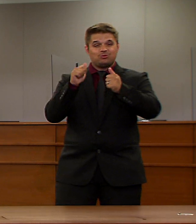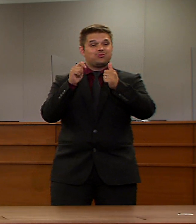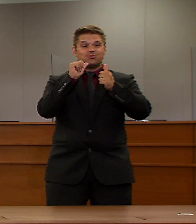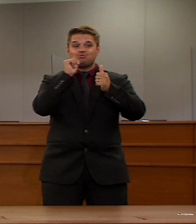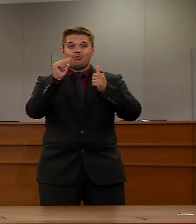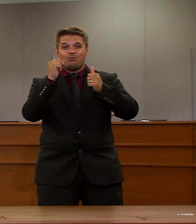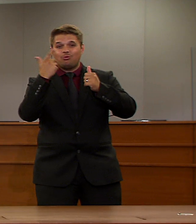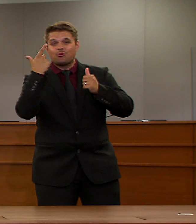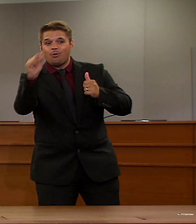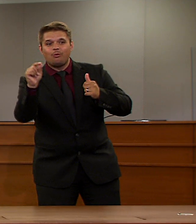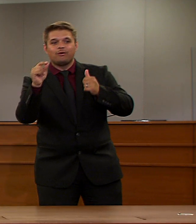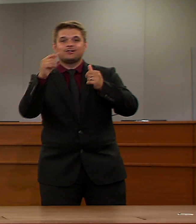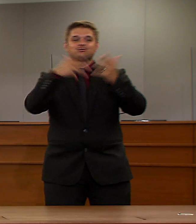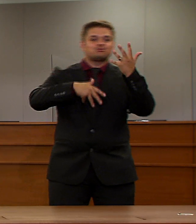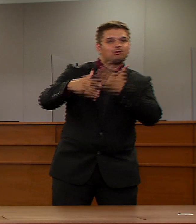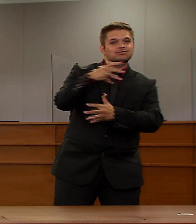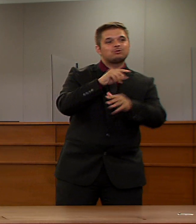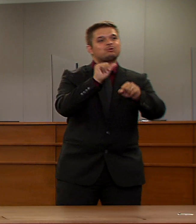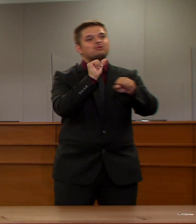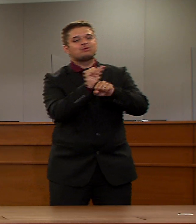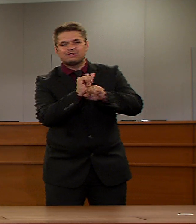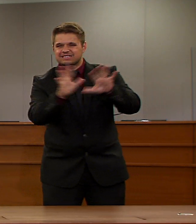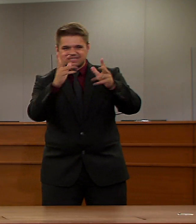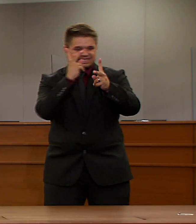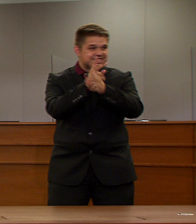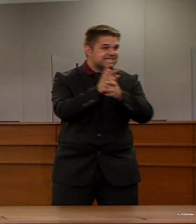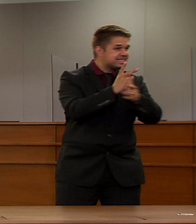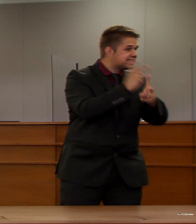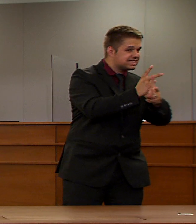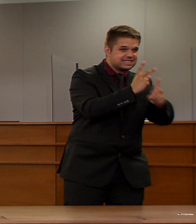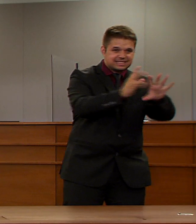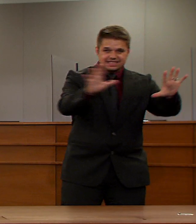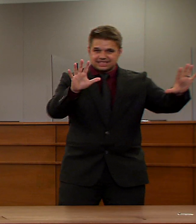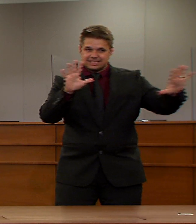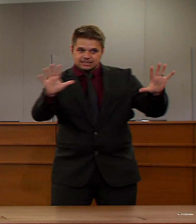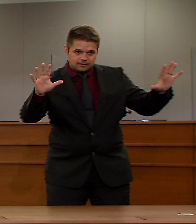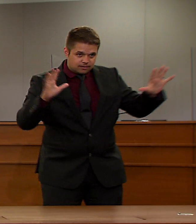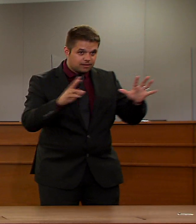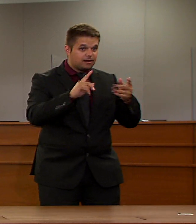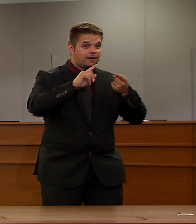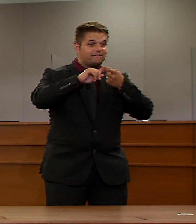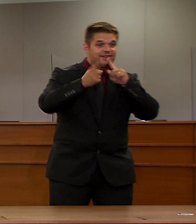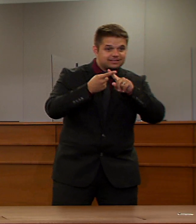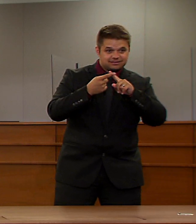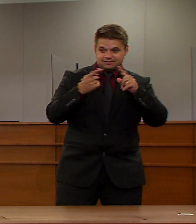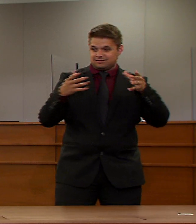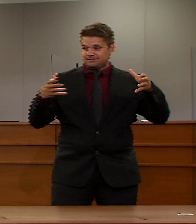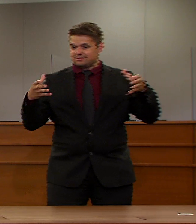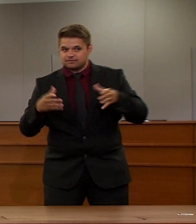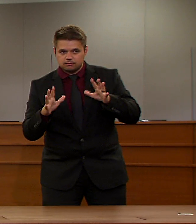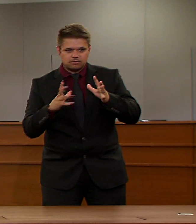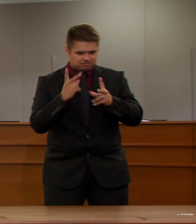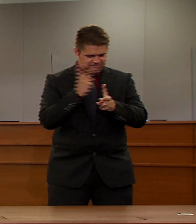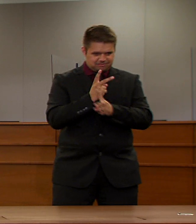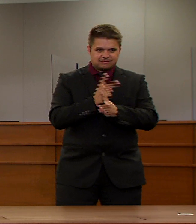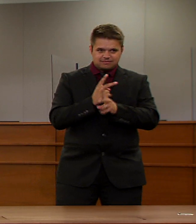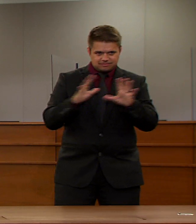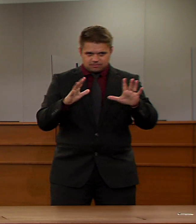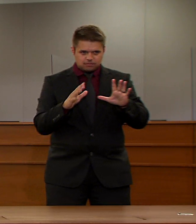It's a change of behavior we have to remember to stay six feet apart to always wear a mask